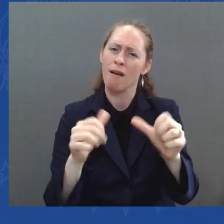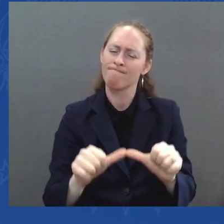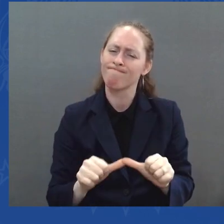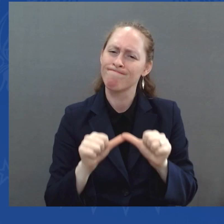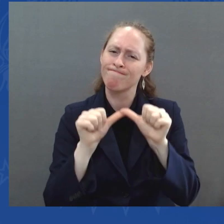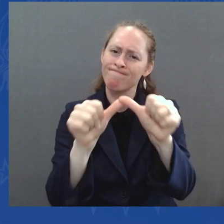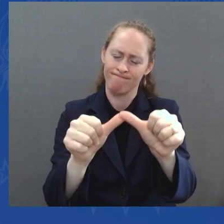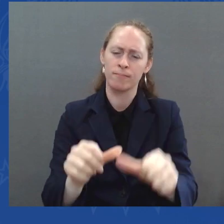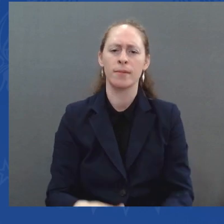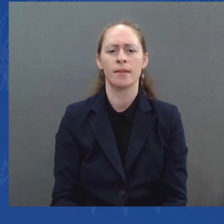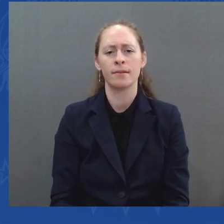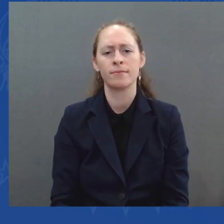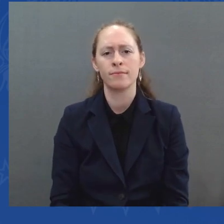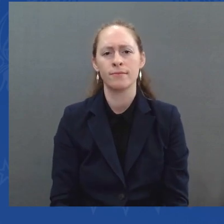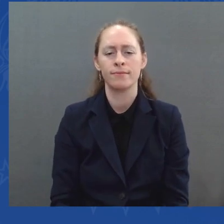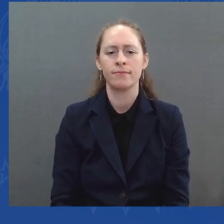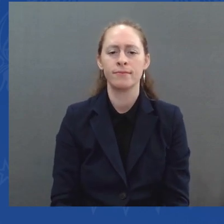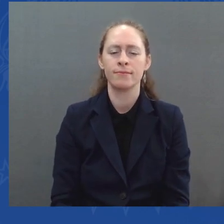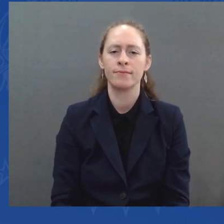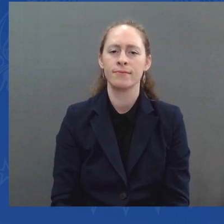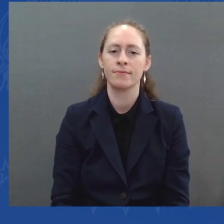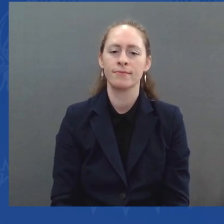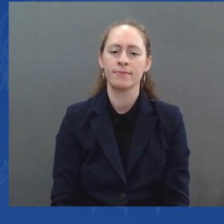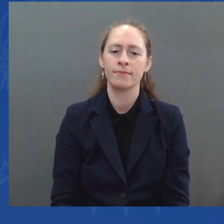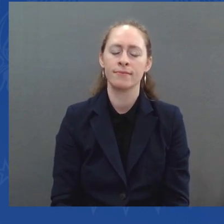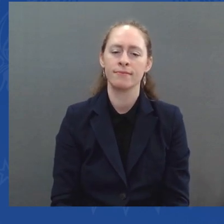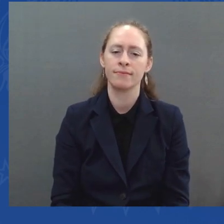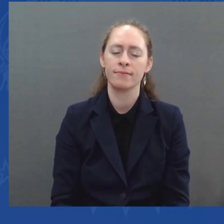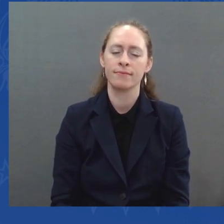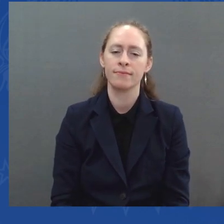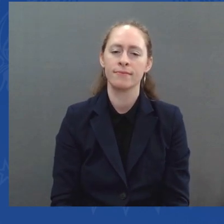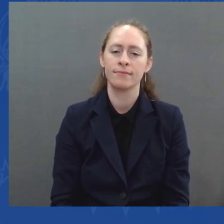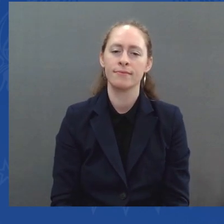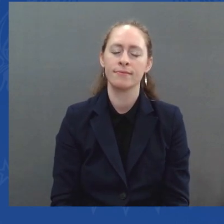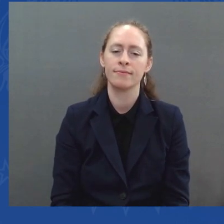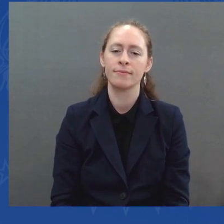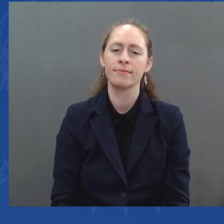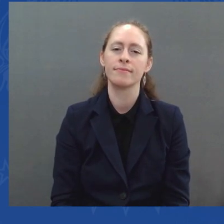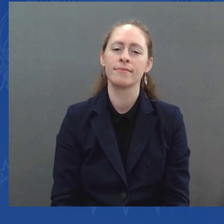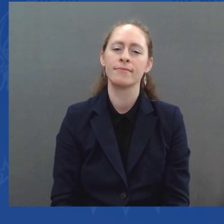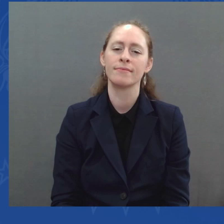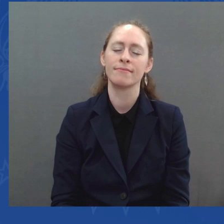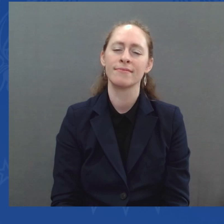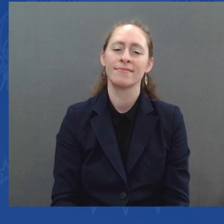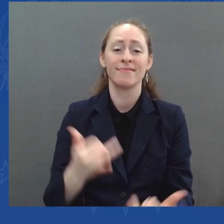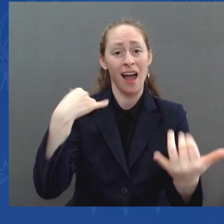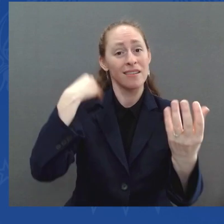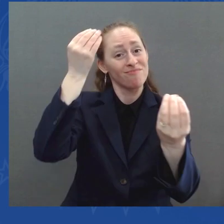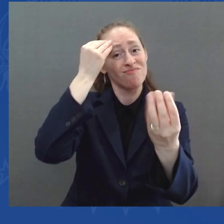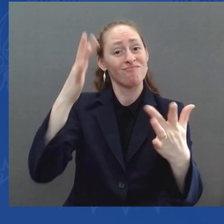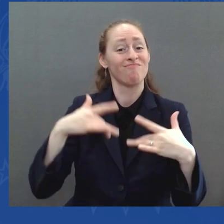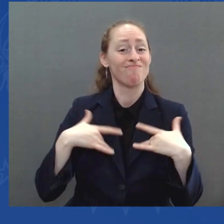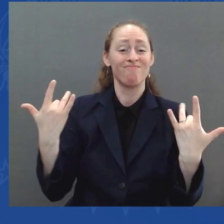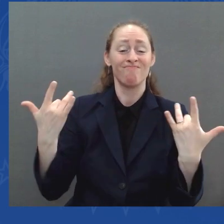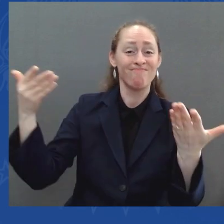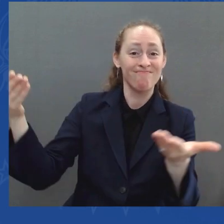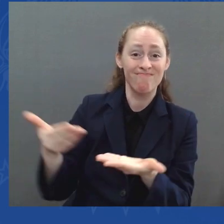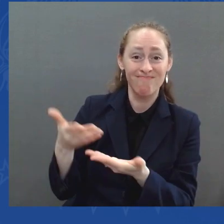it is now my great pleasure to introduce the man whose vision and leadership led us to this day,